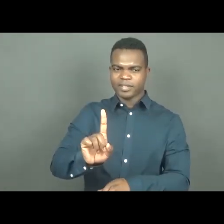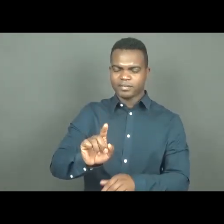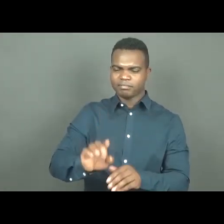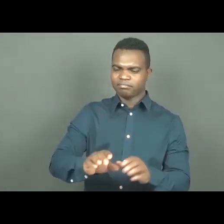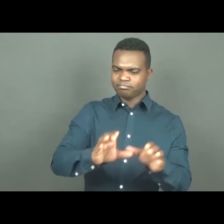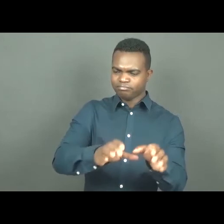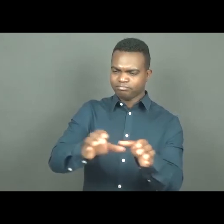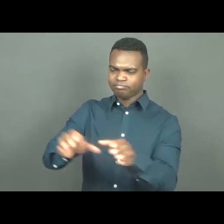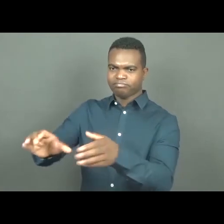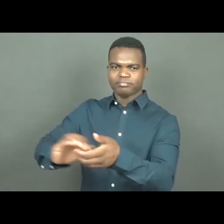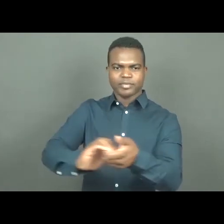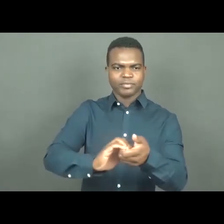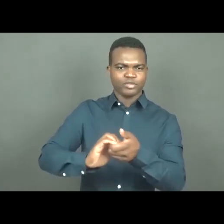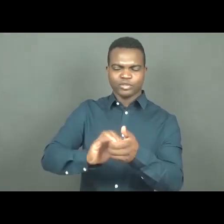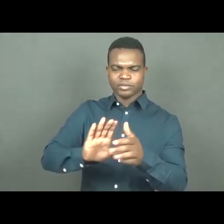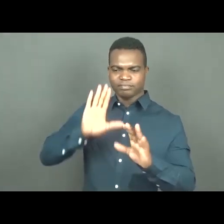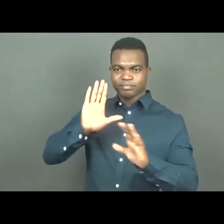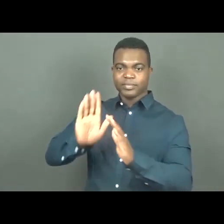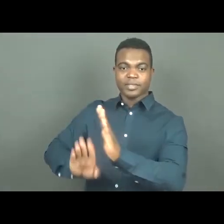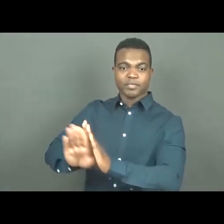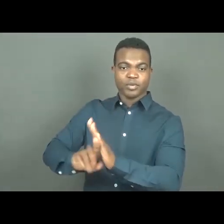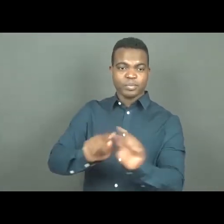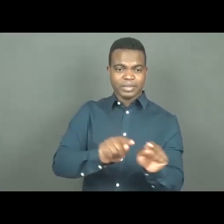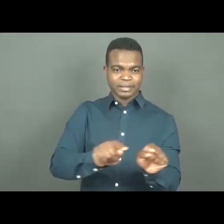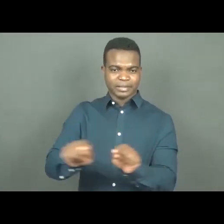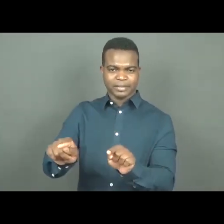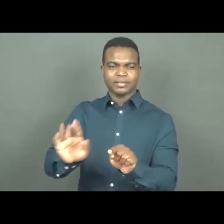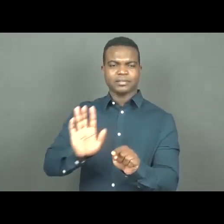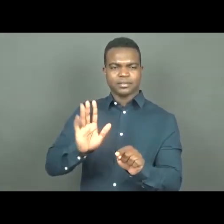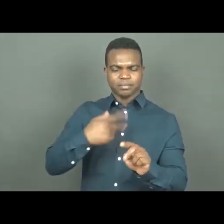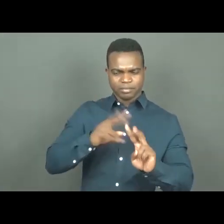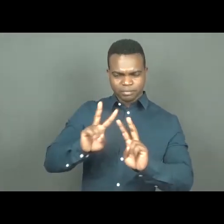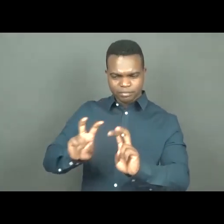projects. Whether these projects intended at the outset to be inclusive of persons with